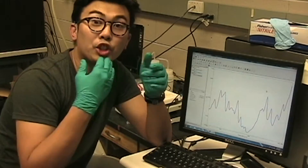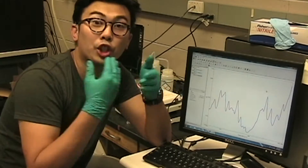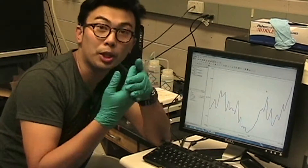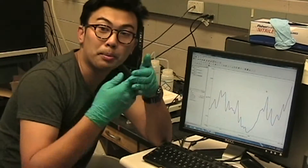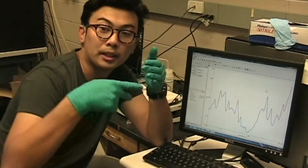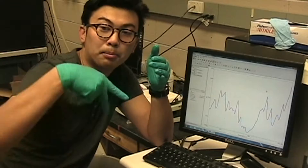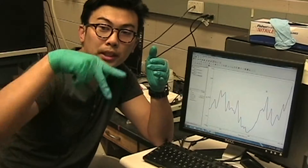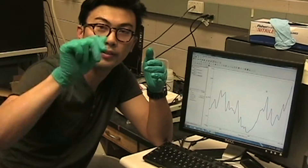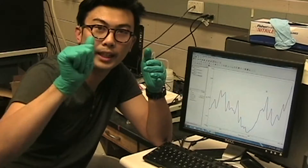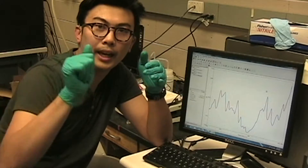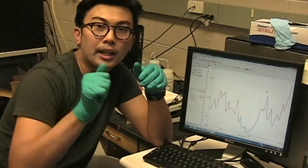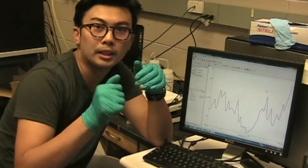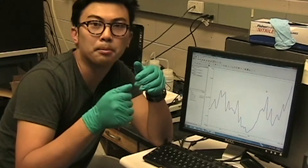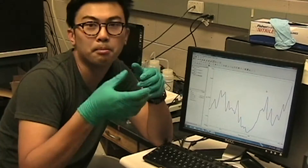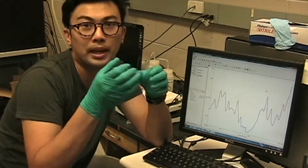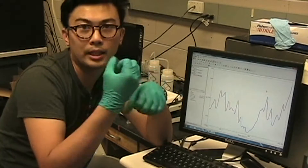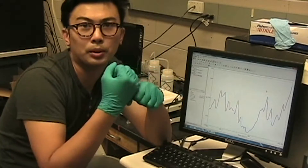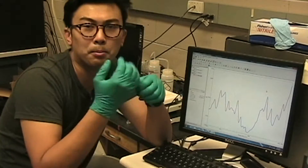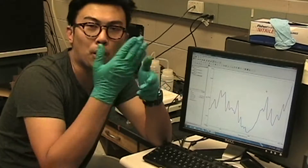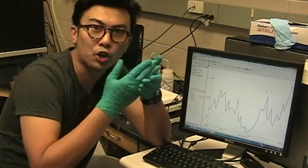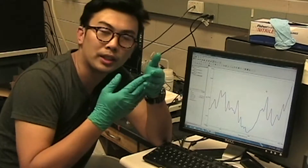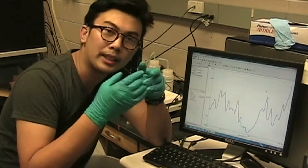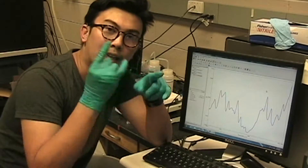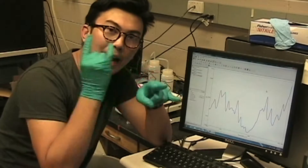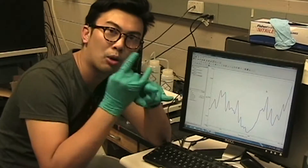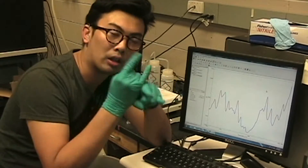which is good because that is one component of the PVA.